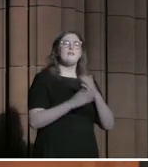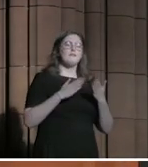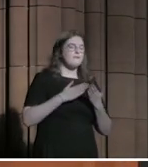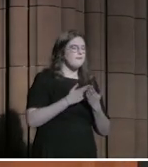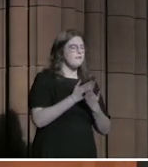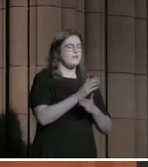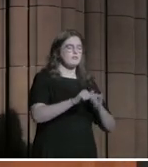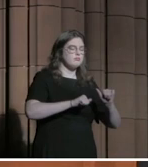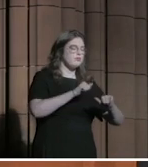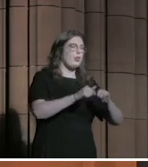at the University of Strathclyde.